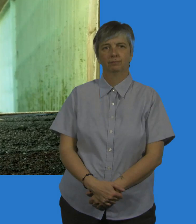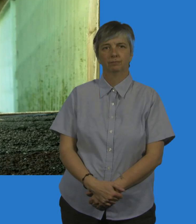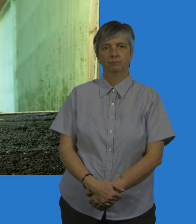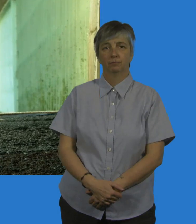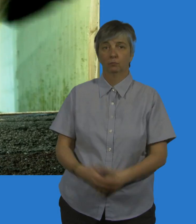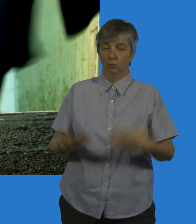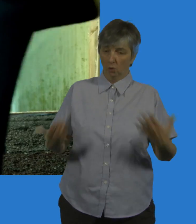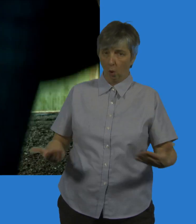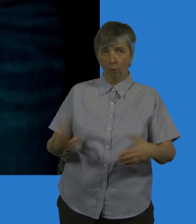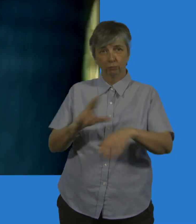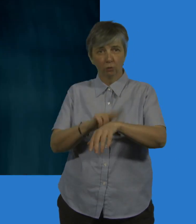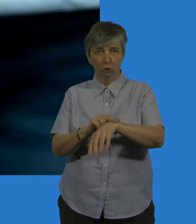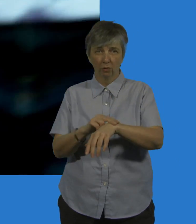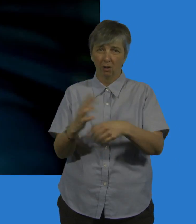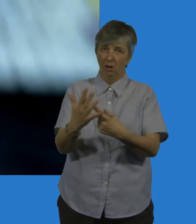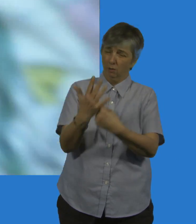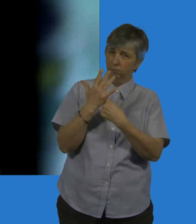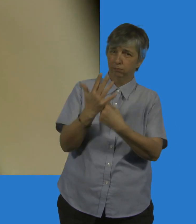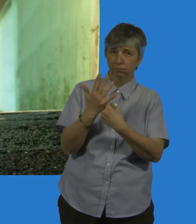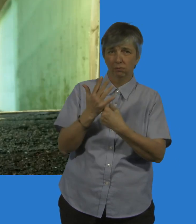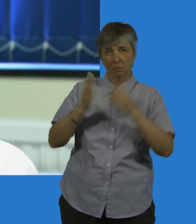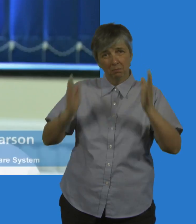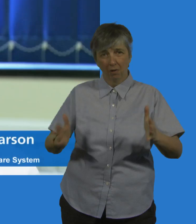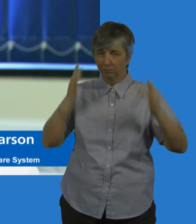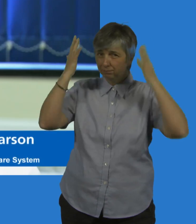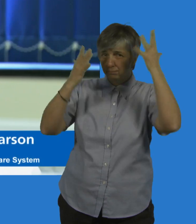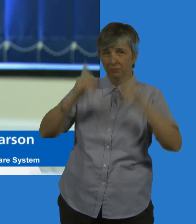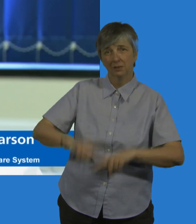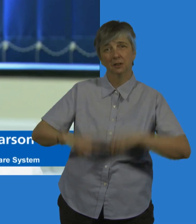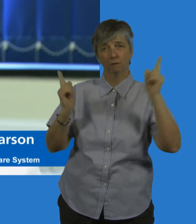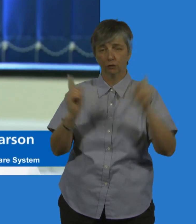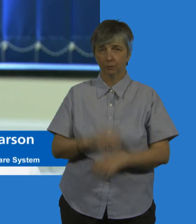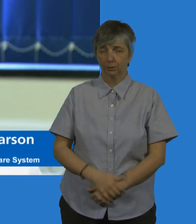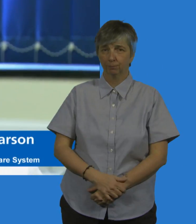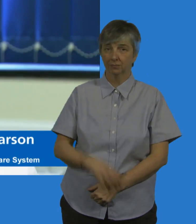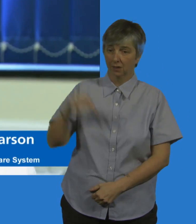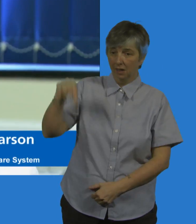So we’re having to think creatively. Here in Luton what we’ve been doing is, practices